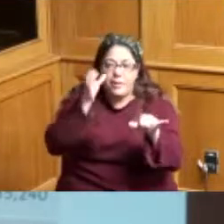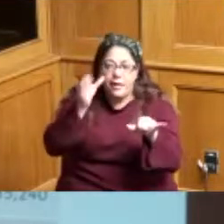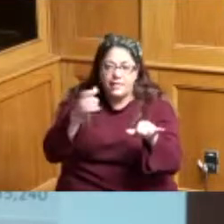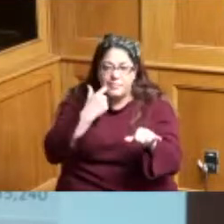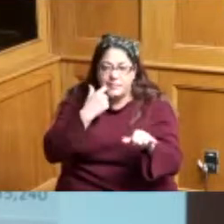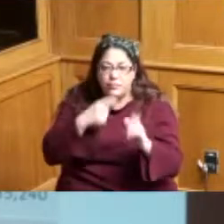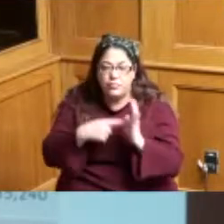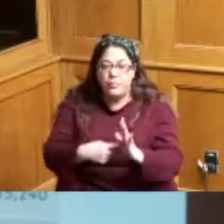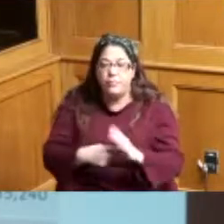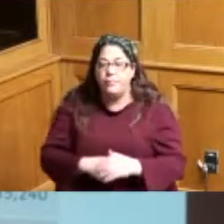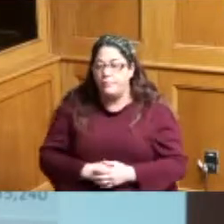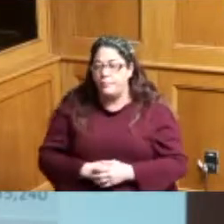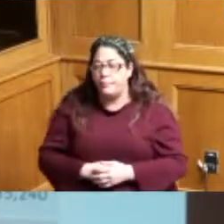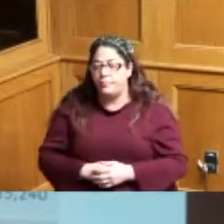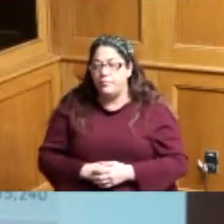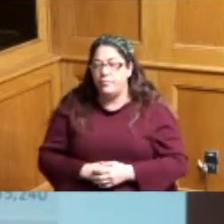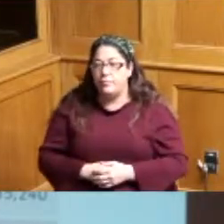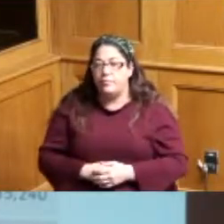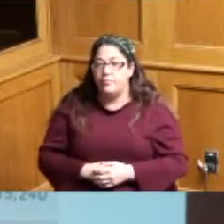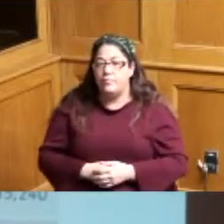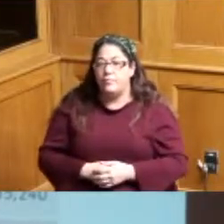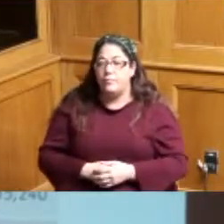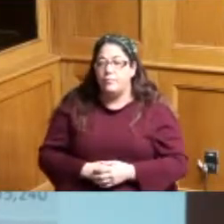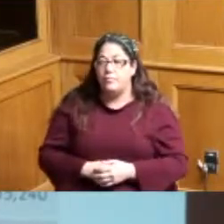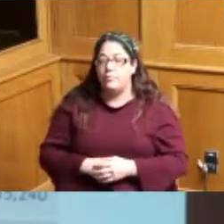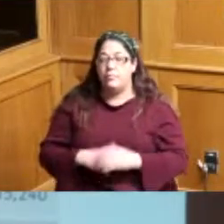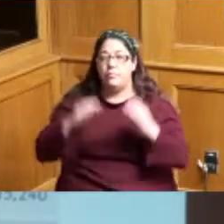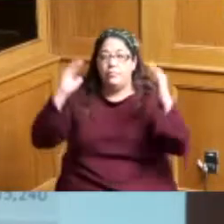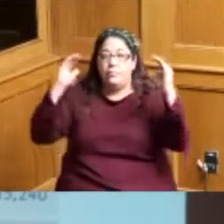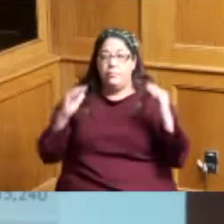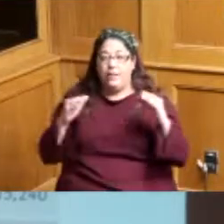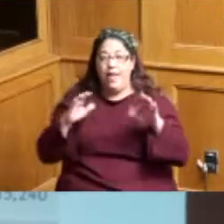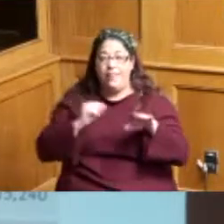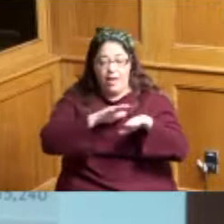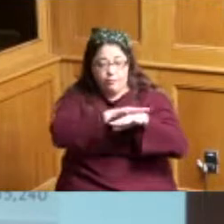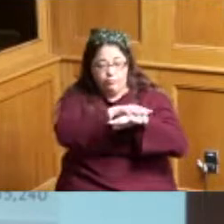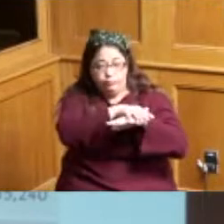in this step what we also have to do is then take that impervious area and convert it into